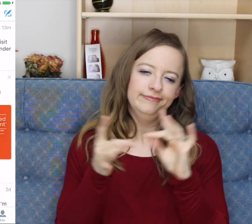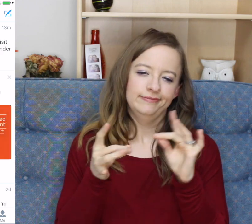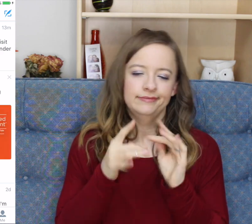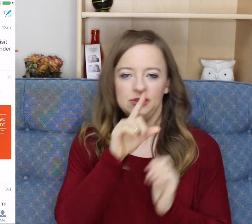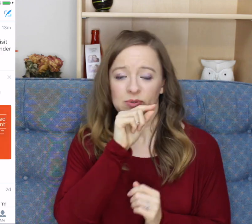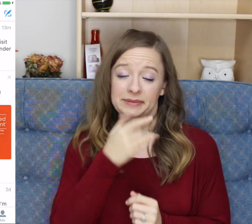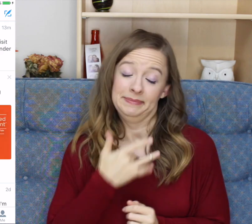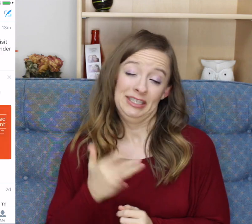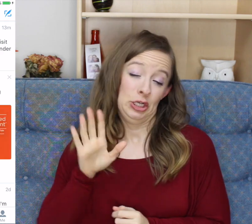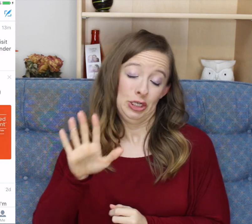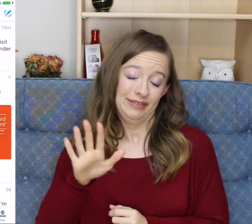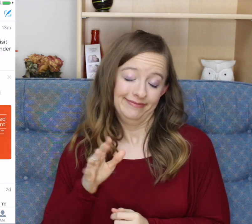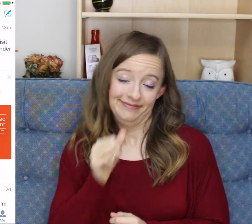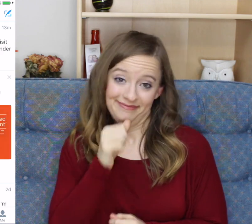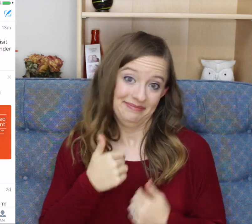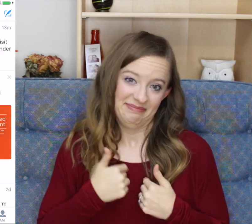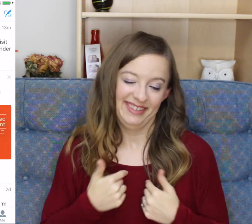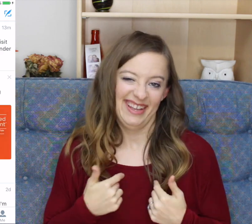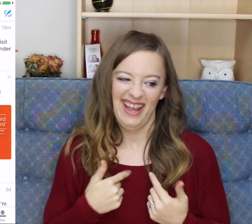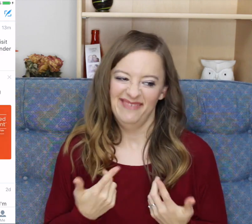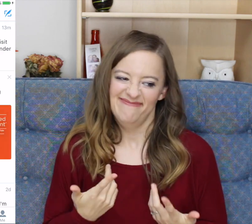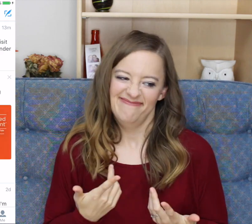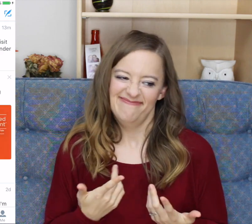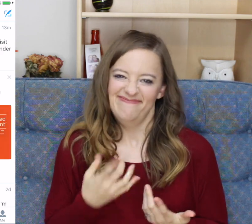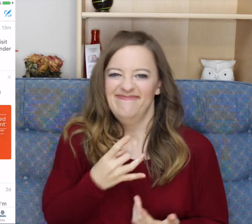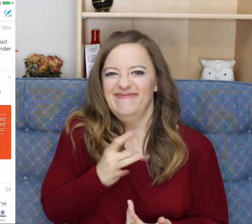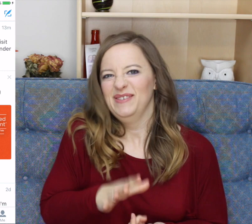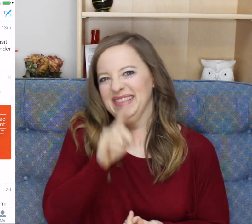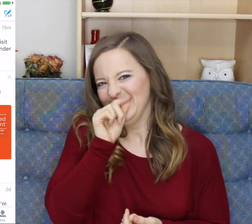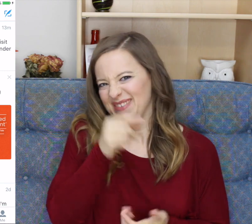So most of the time it's her talking. Not me, because I dont'